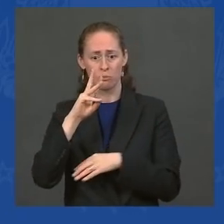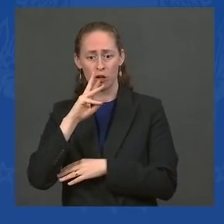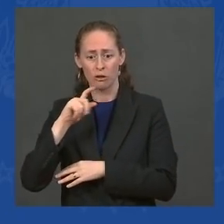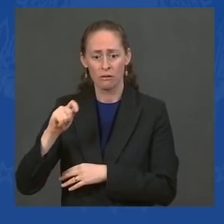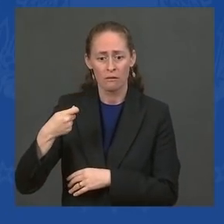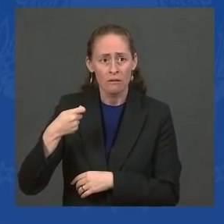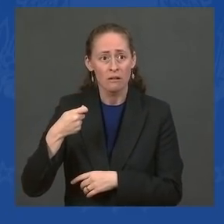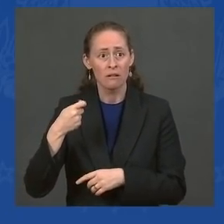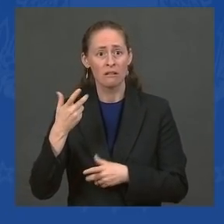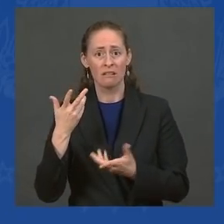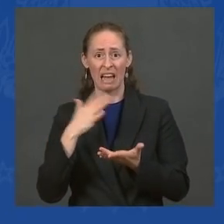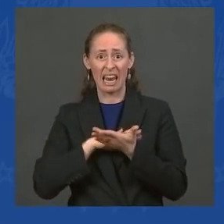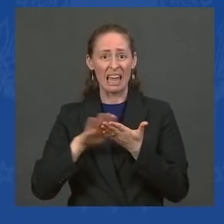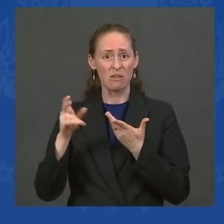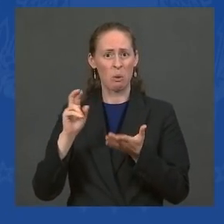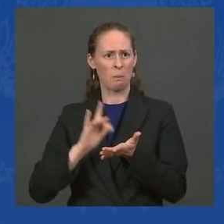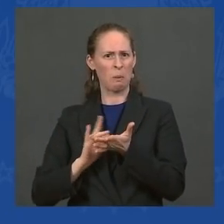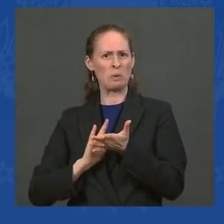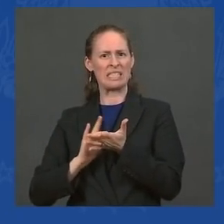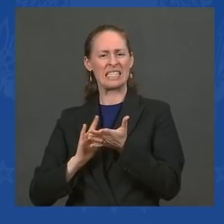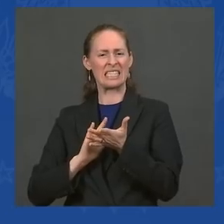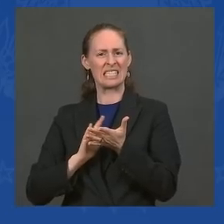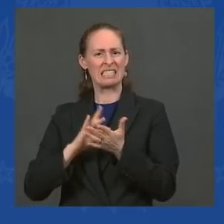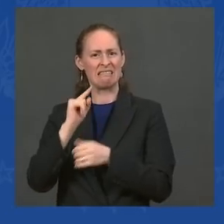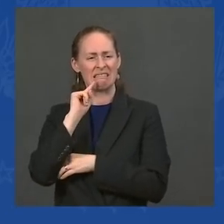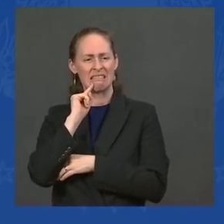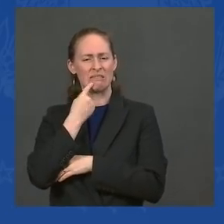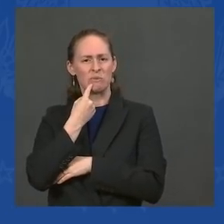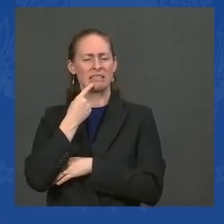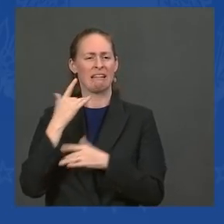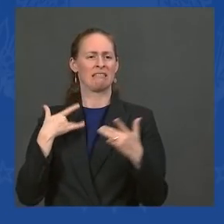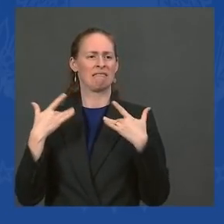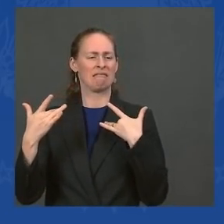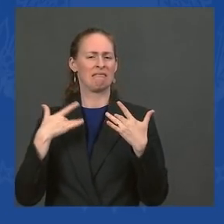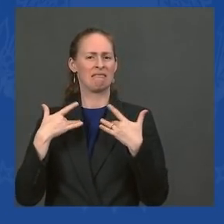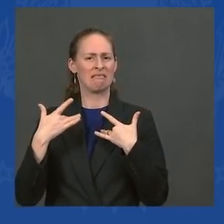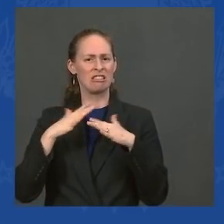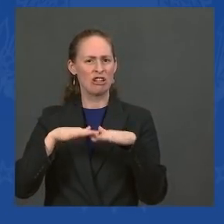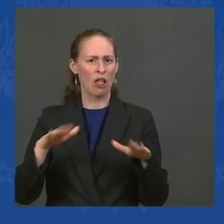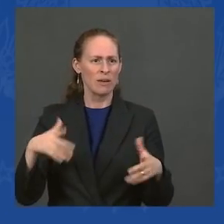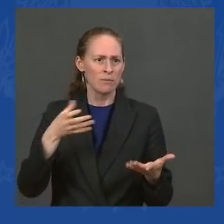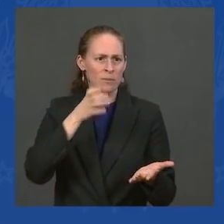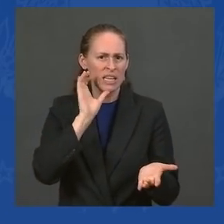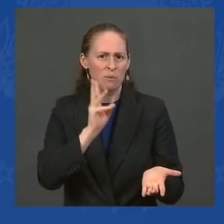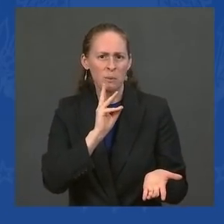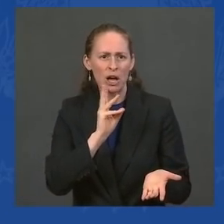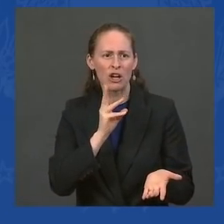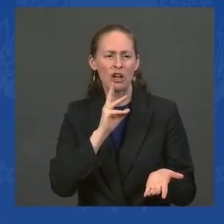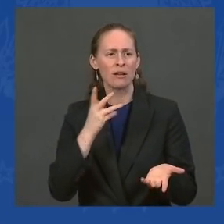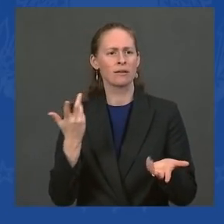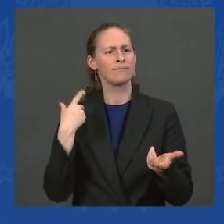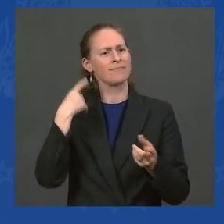You can turn on the faucet so that every -- every -- every place in America you ensure the water is clean